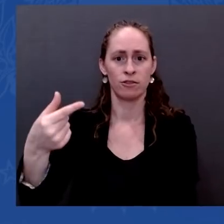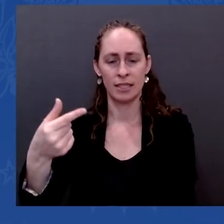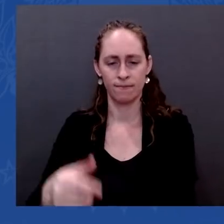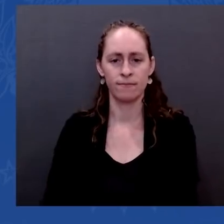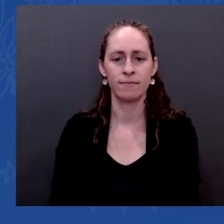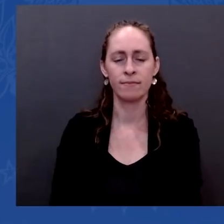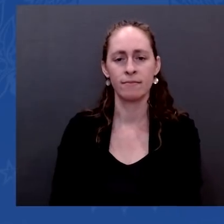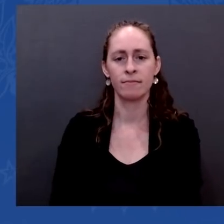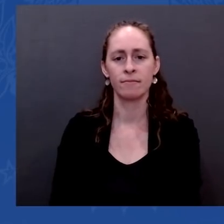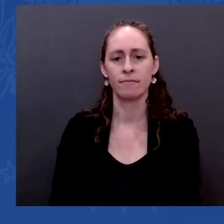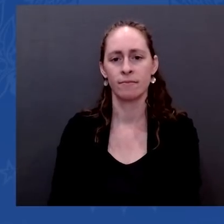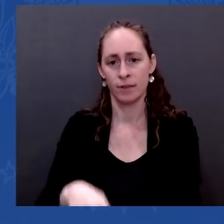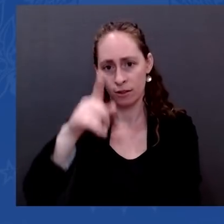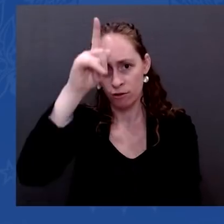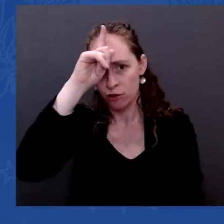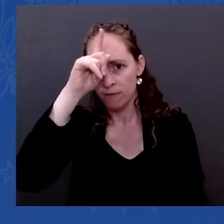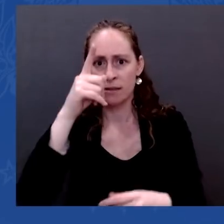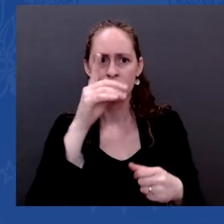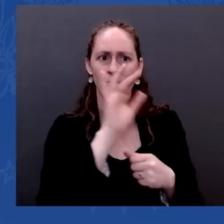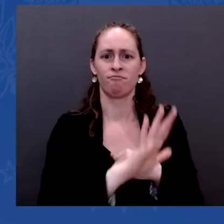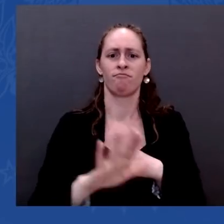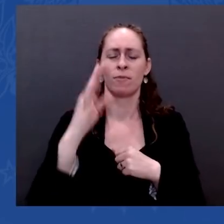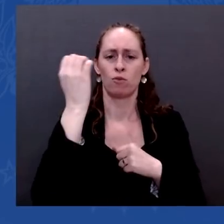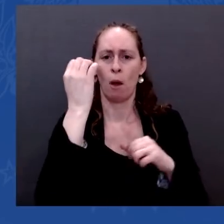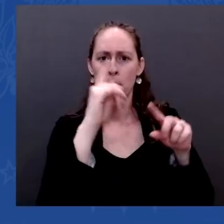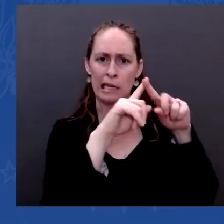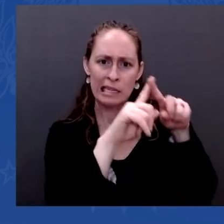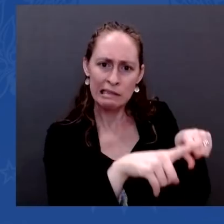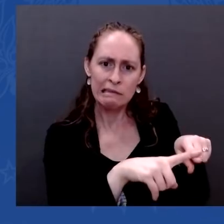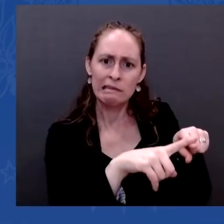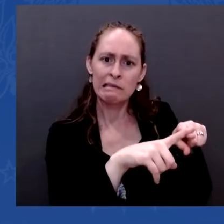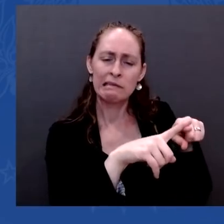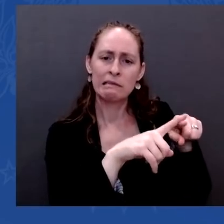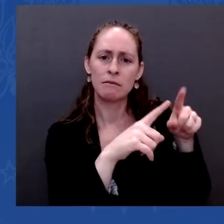and you promised European allies to help with LNG.